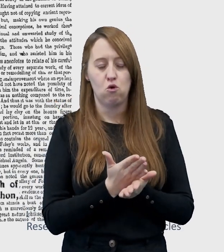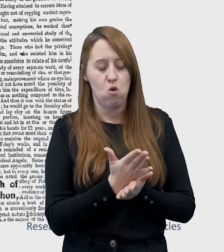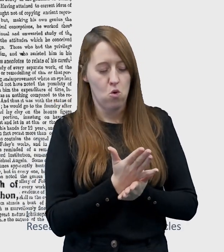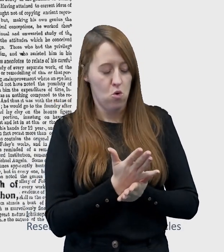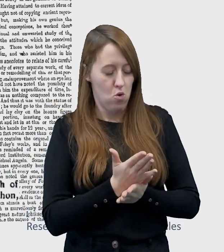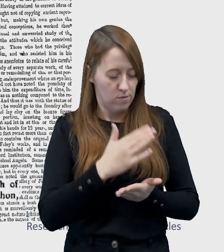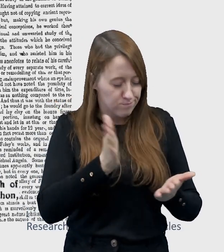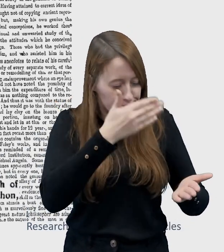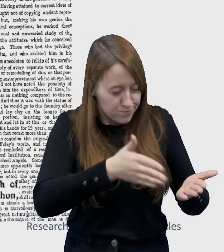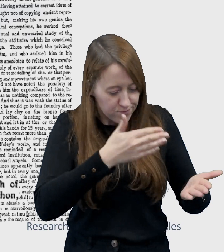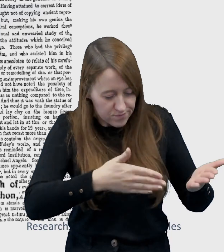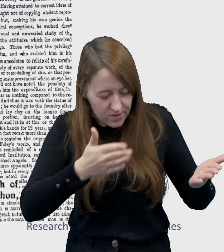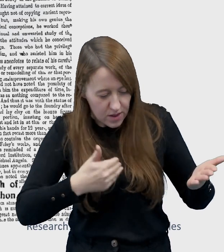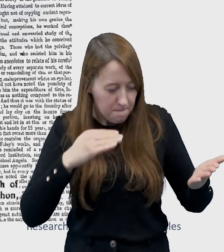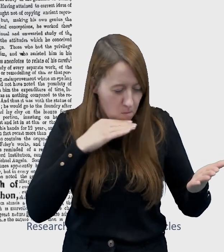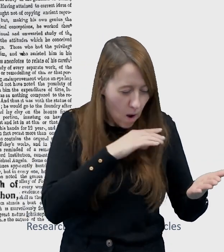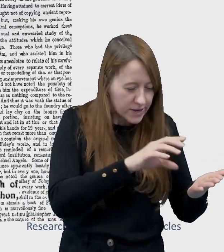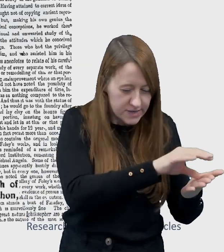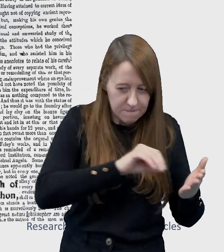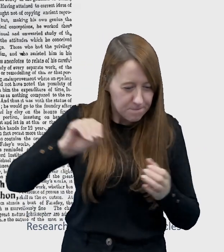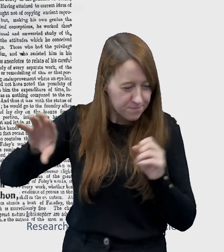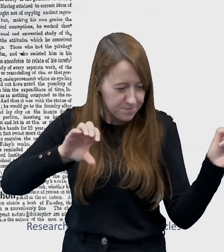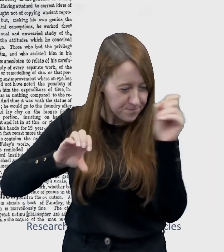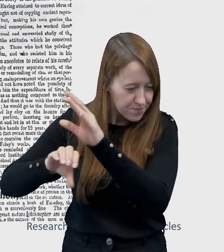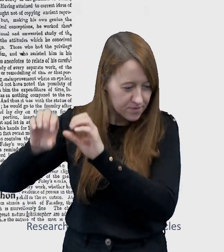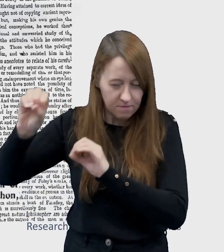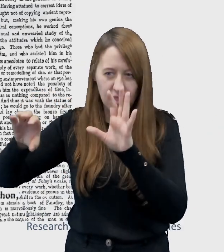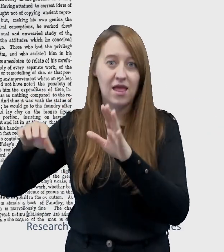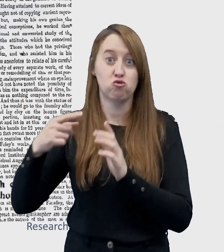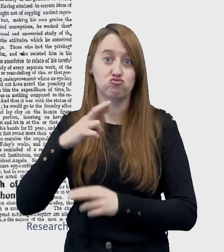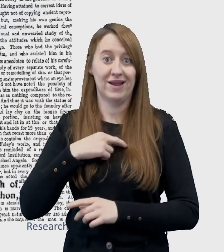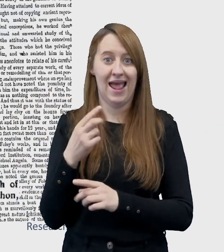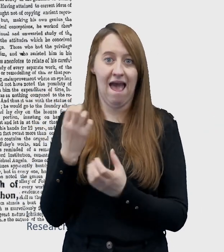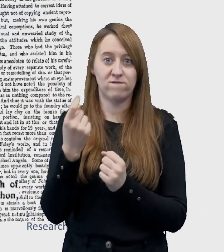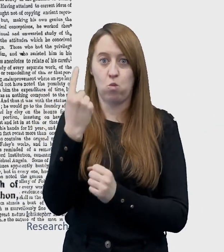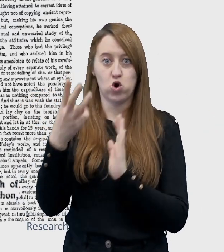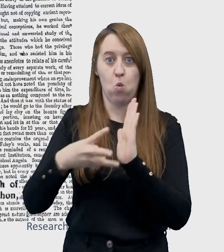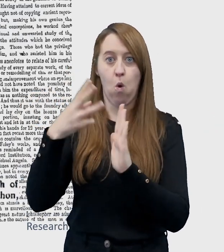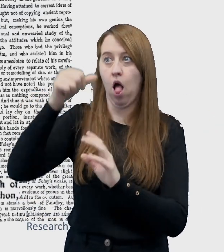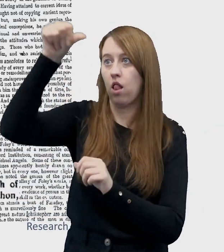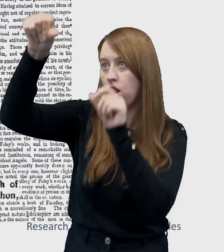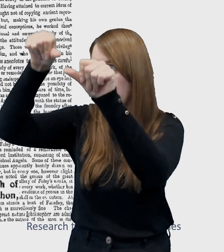There was a point where I had, you know, a wall covered in post it notes. It felt like I was solving a crime, just trying to understand.